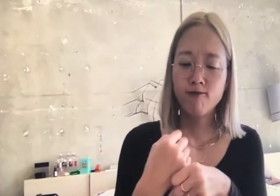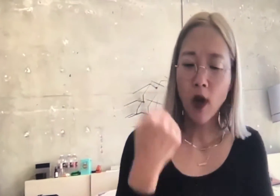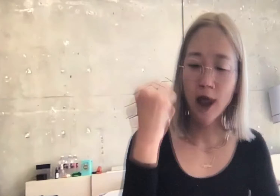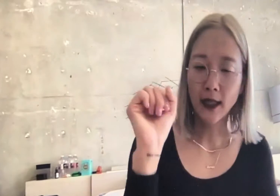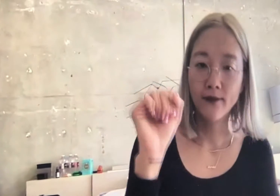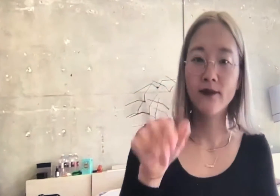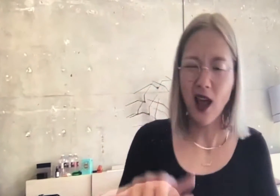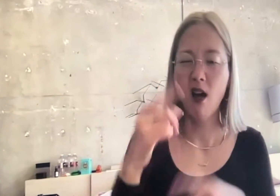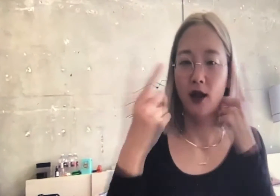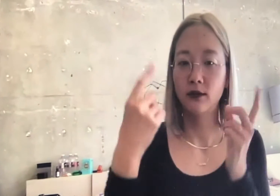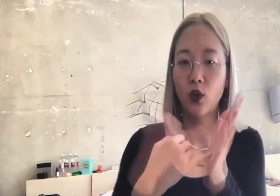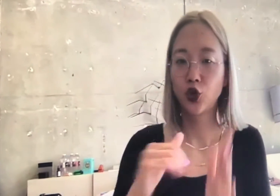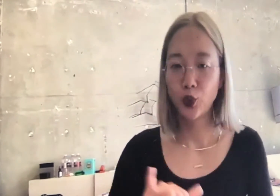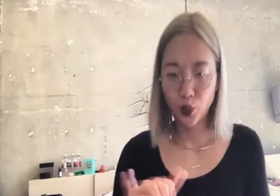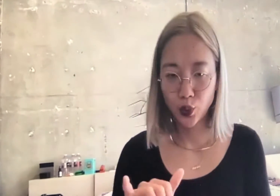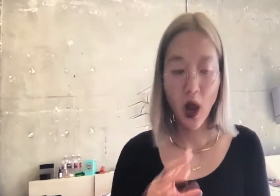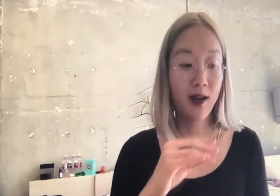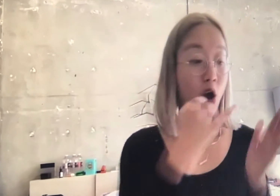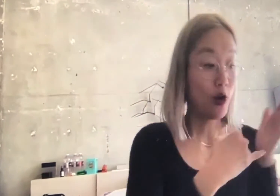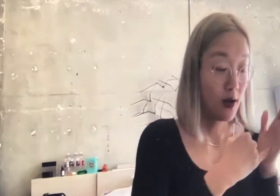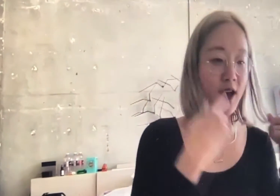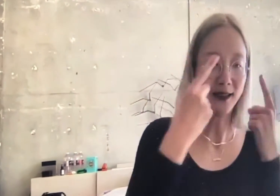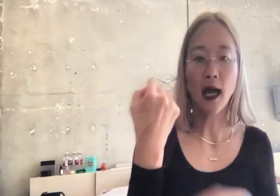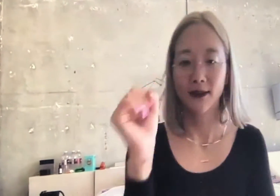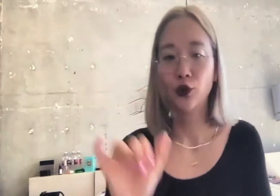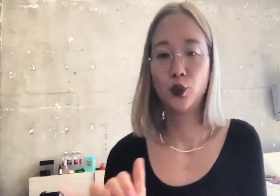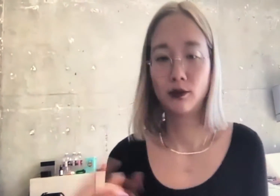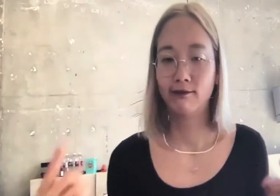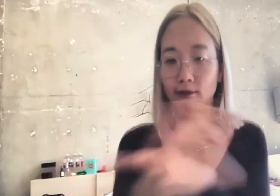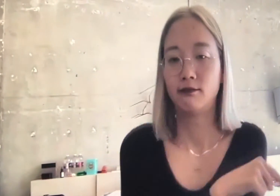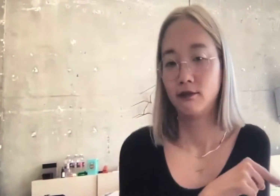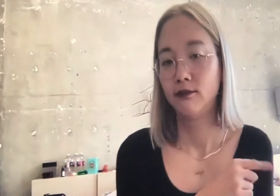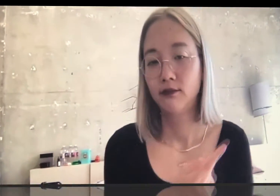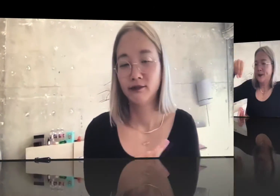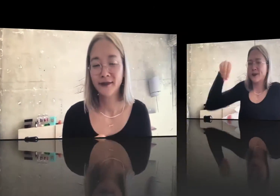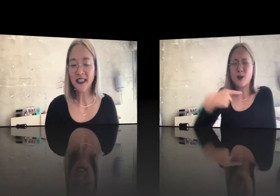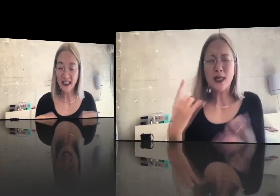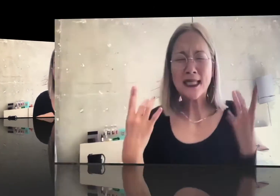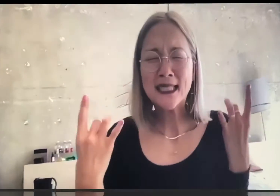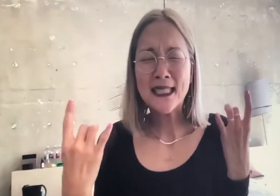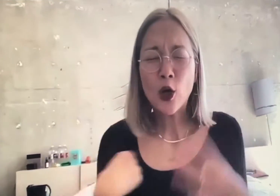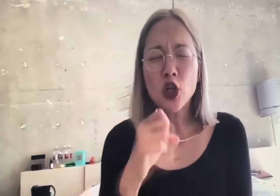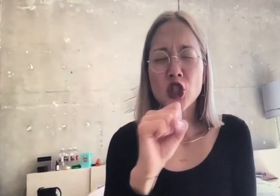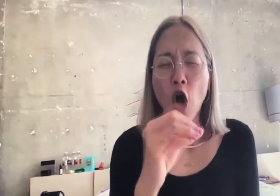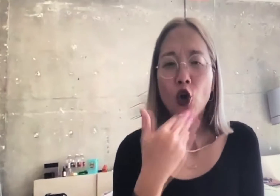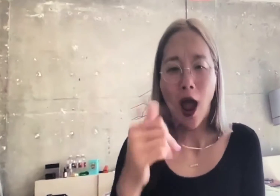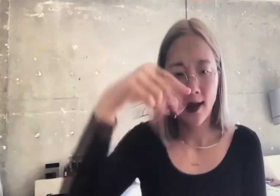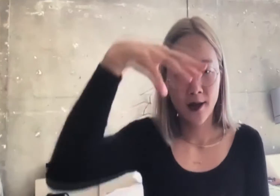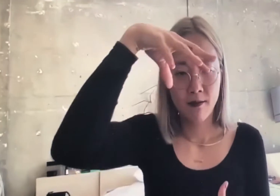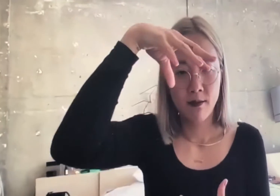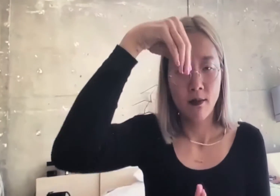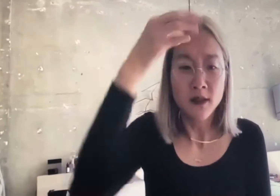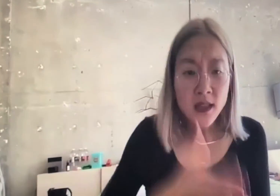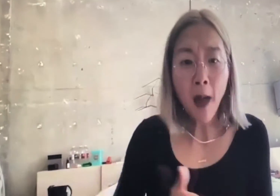My activism is considered as art. My art is considered as activism too. I was so good at being